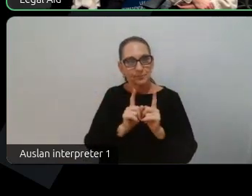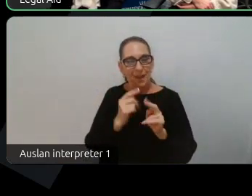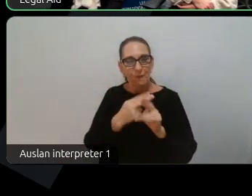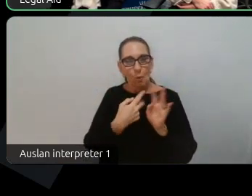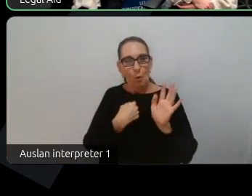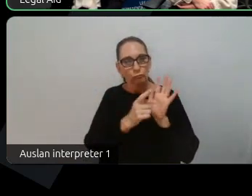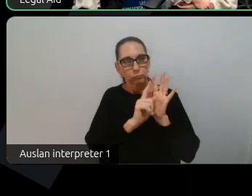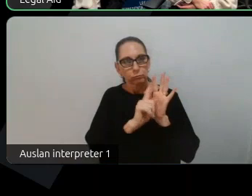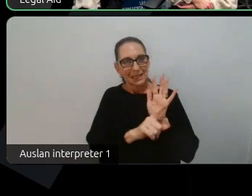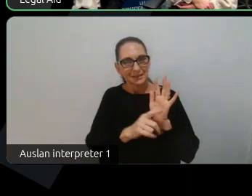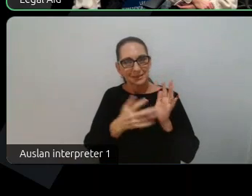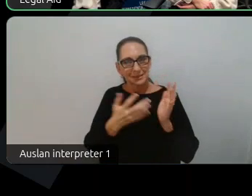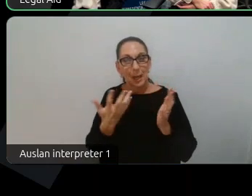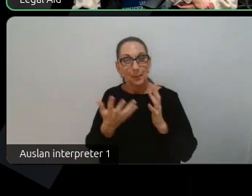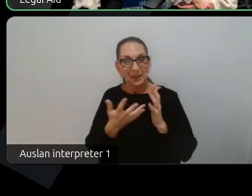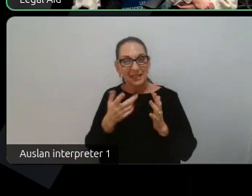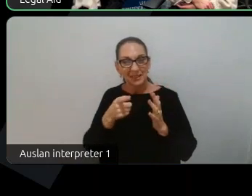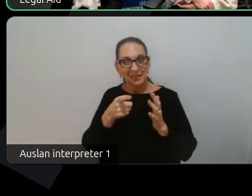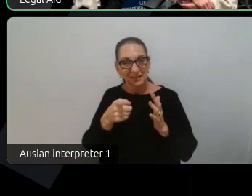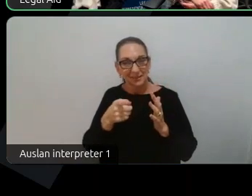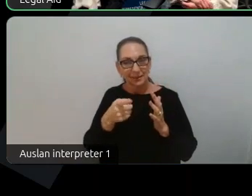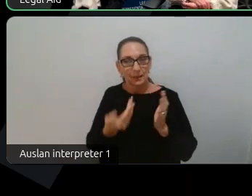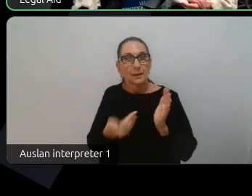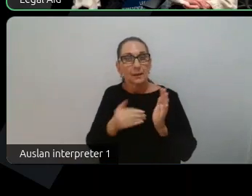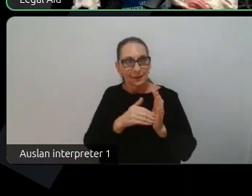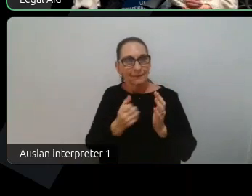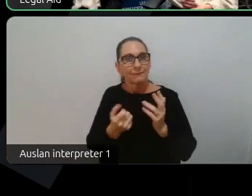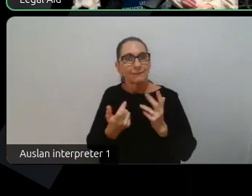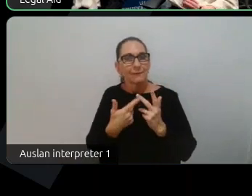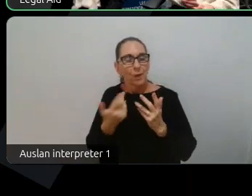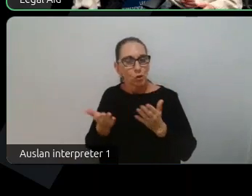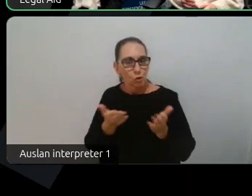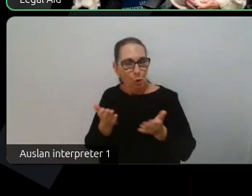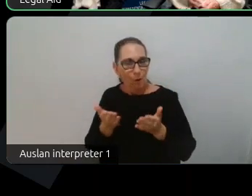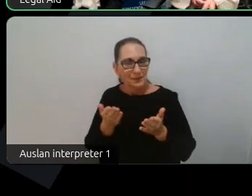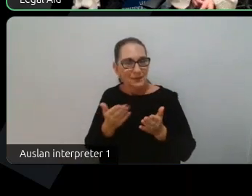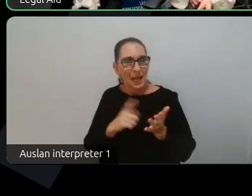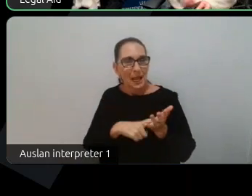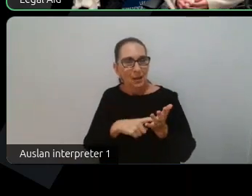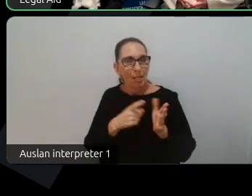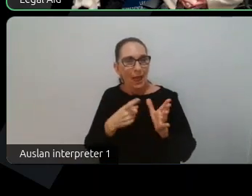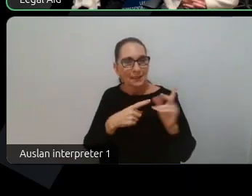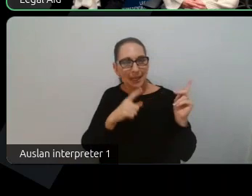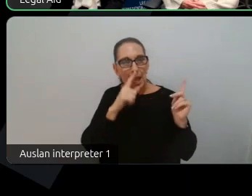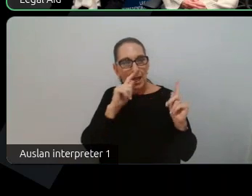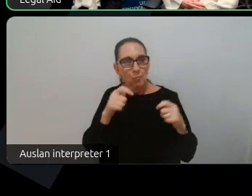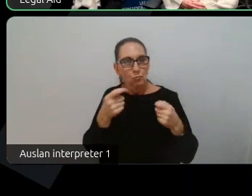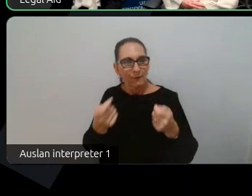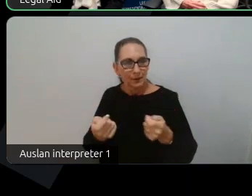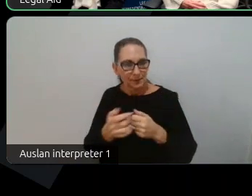case is the next level of service that you can that that legal aid can provide. And I've put up